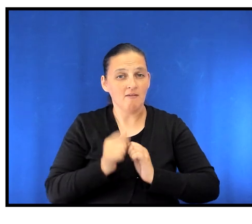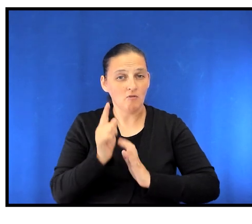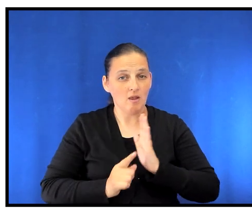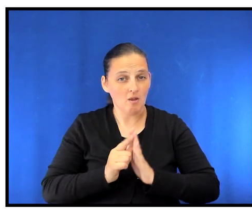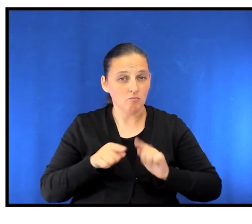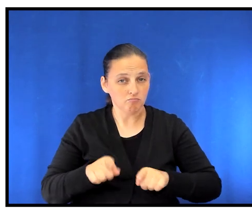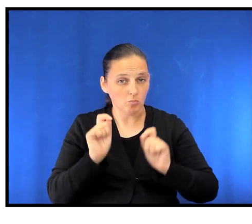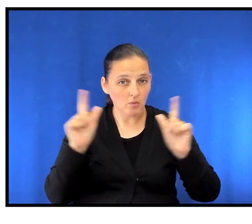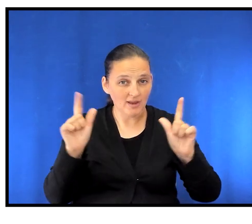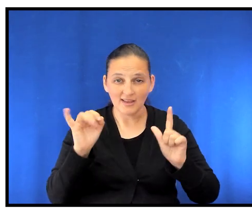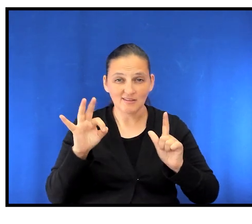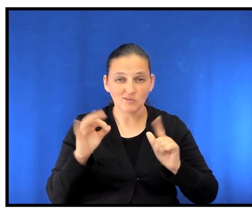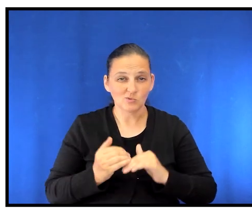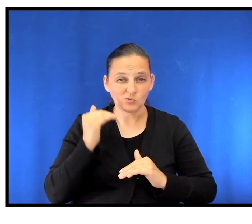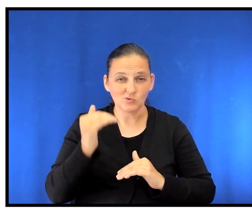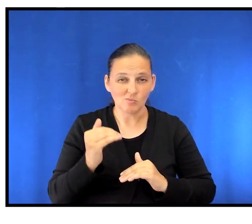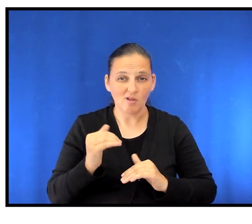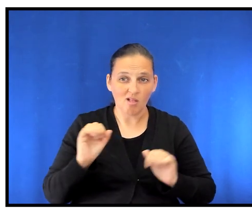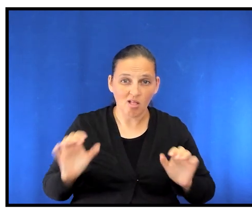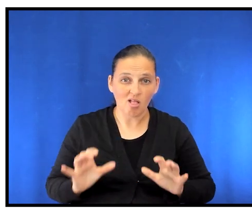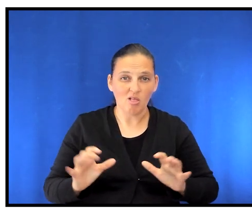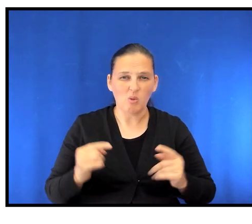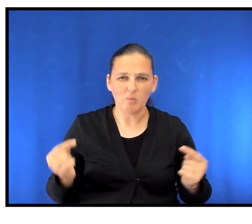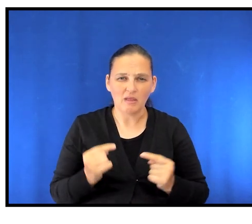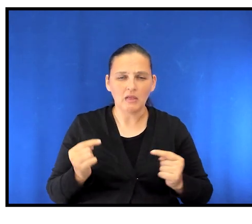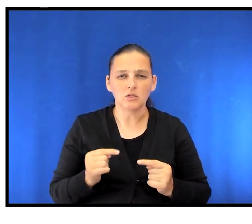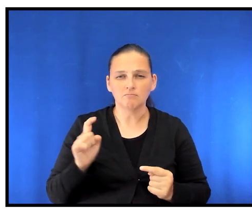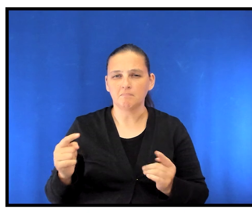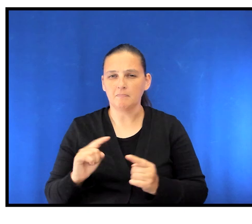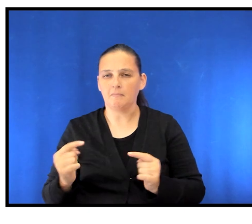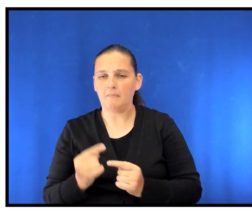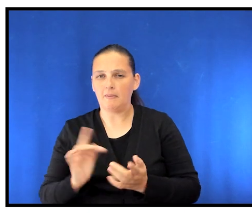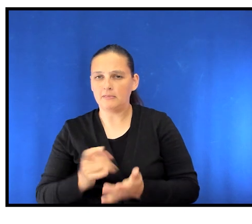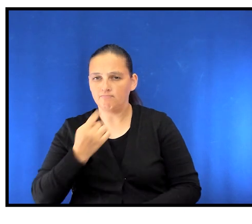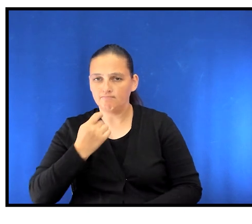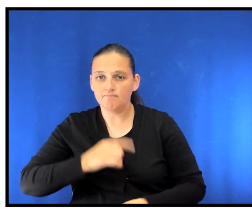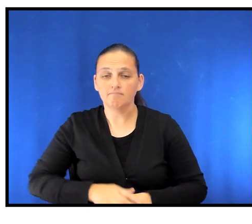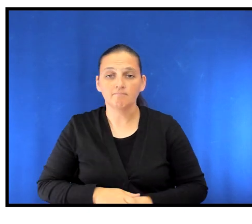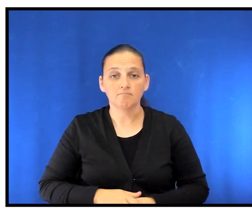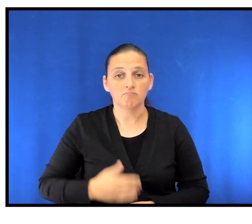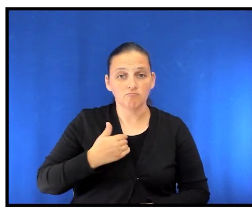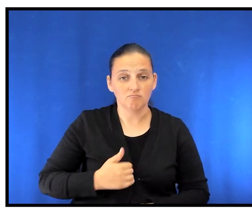If this is too much effort or causes pain, take pain medication. If you don't have an incision in the middle of your chest,